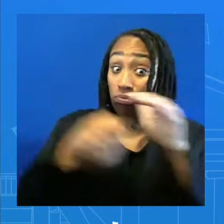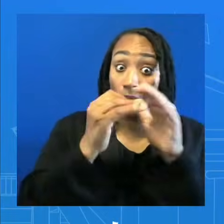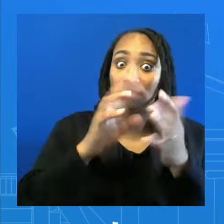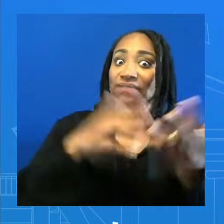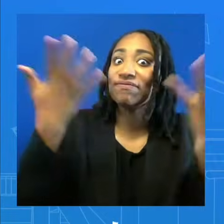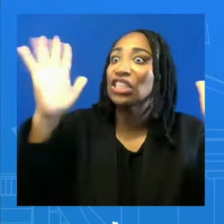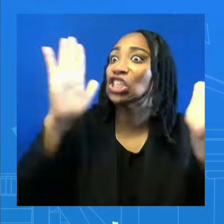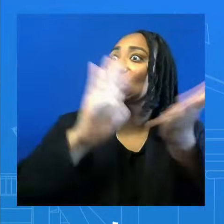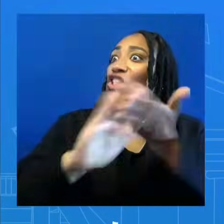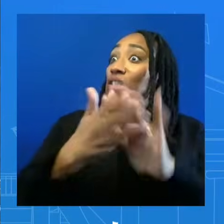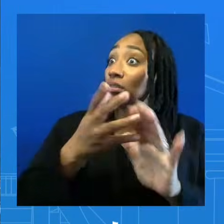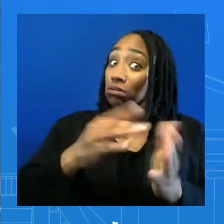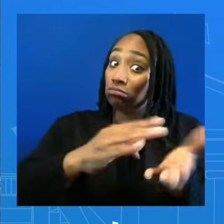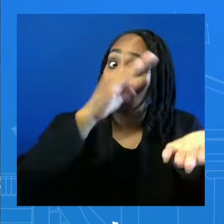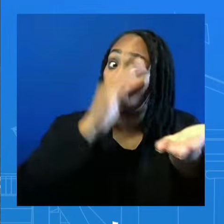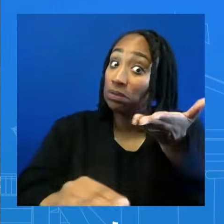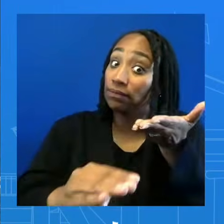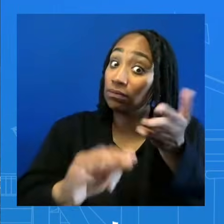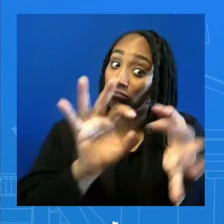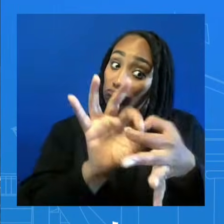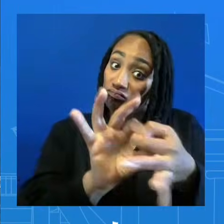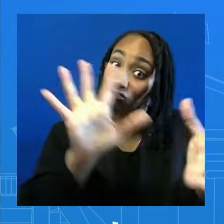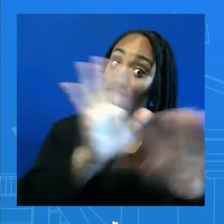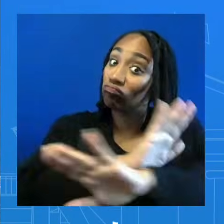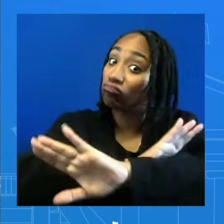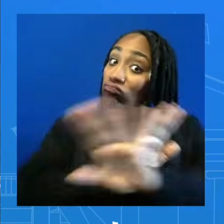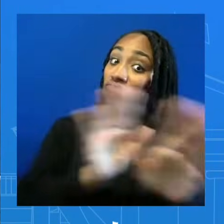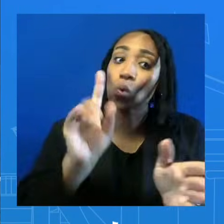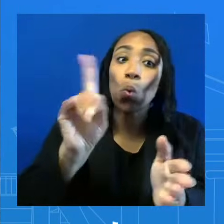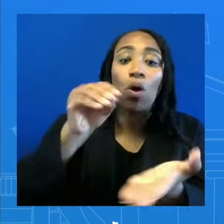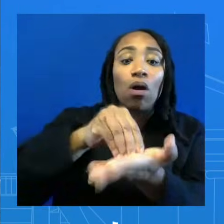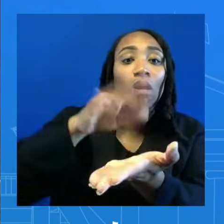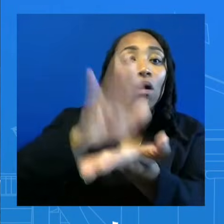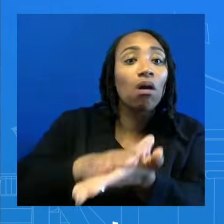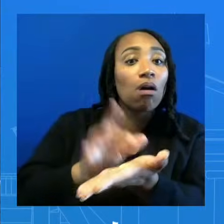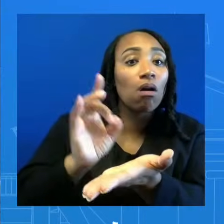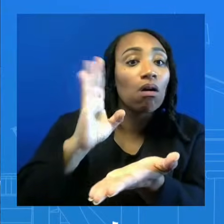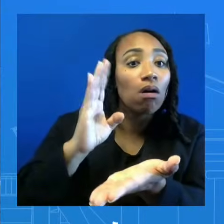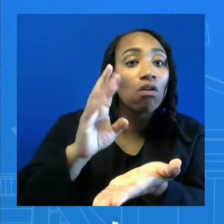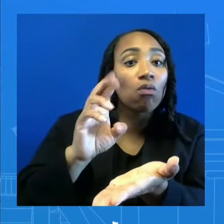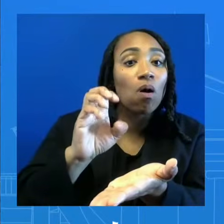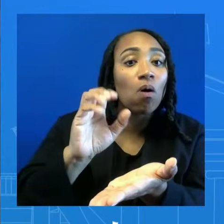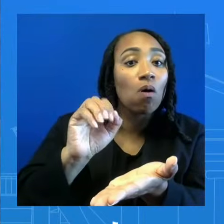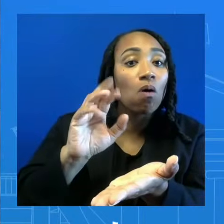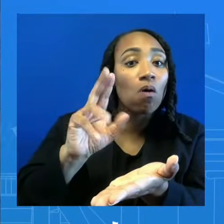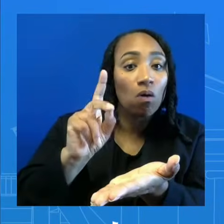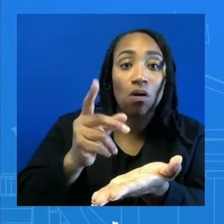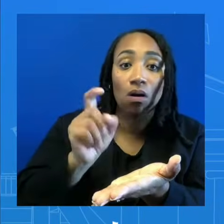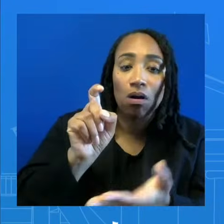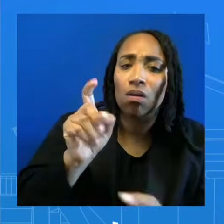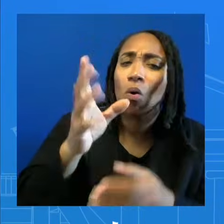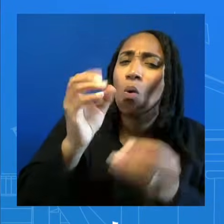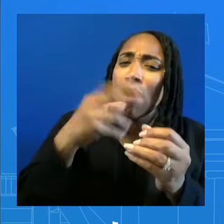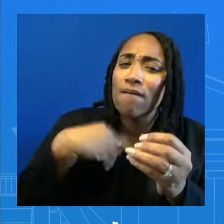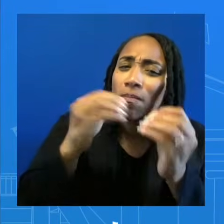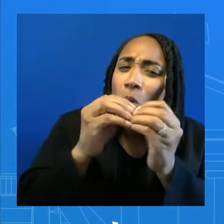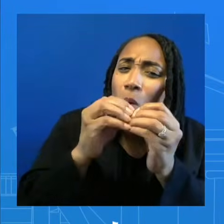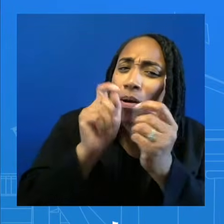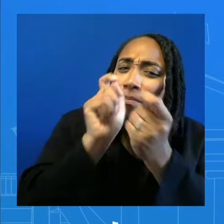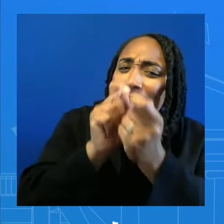do you also factor in the individual cases and the individual crimes that were committed? Ms. Jean-Pierre: Well, I think what's important is that they were successfully able to reintegrate